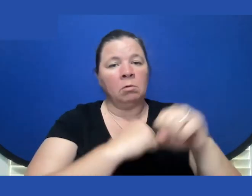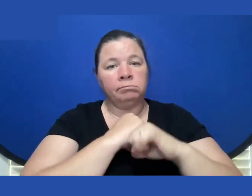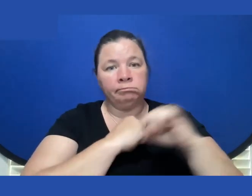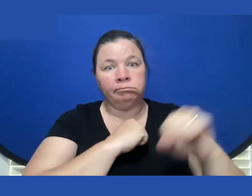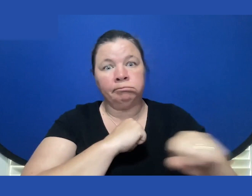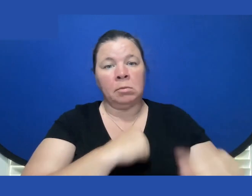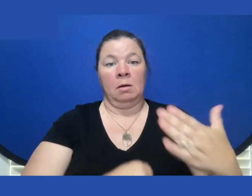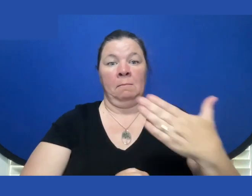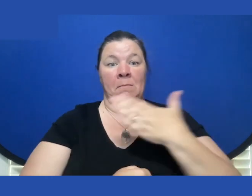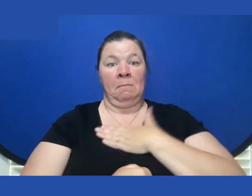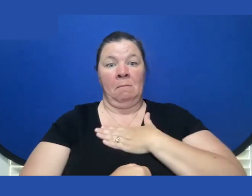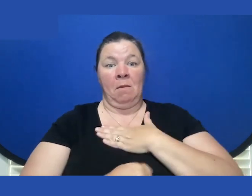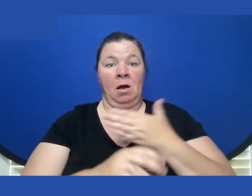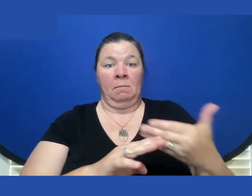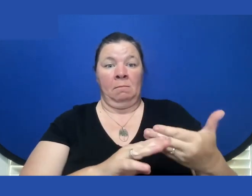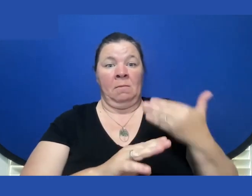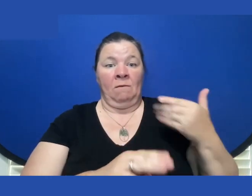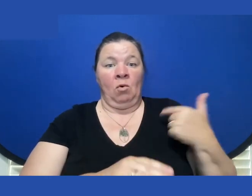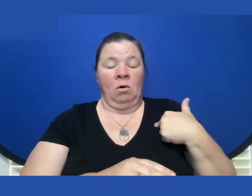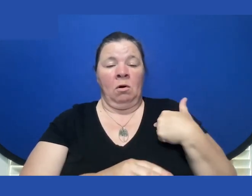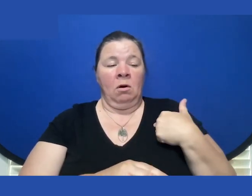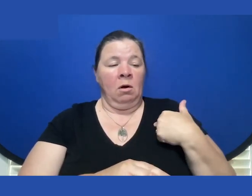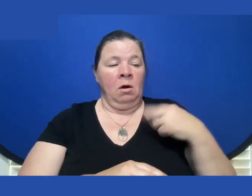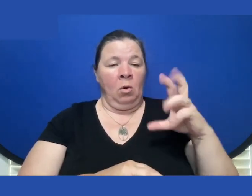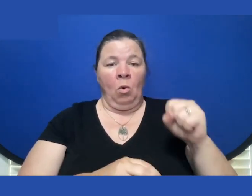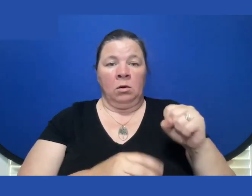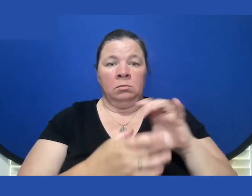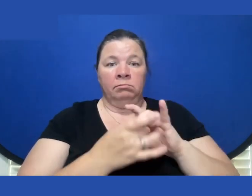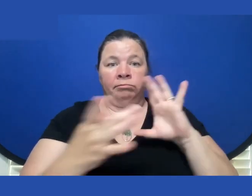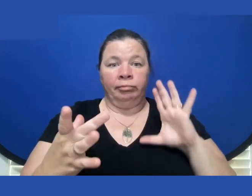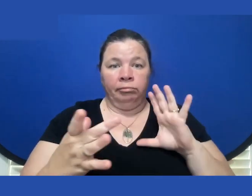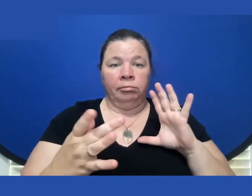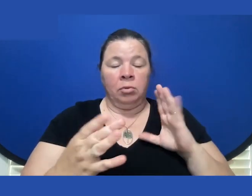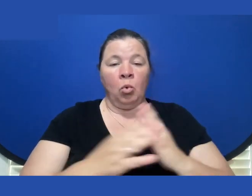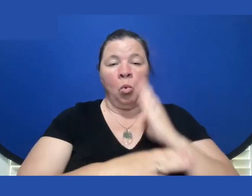Mine, before I was released, was over 18 months.